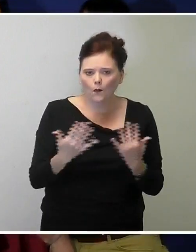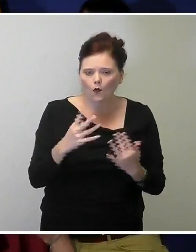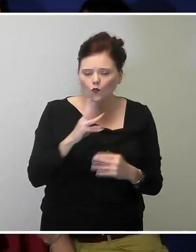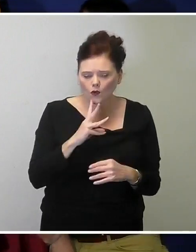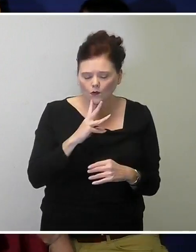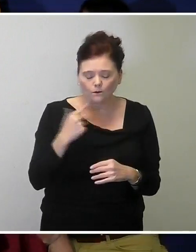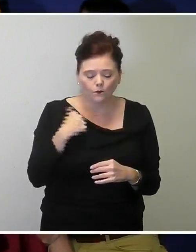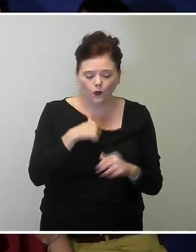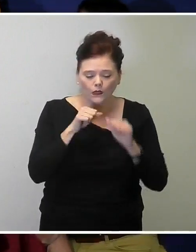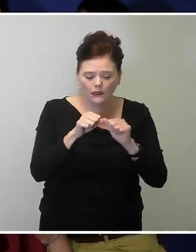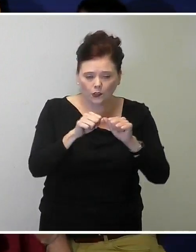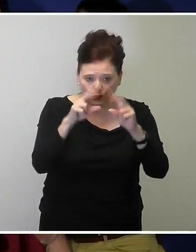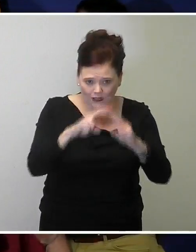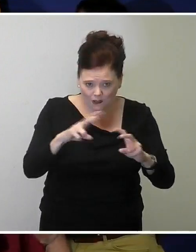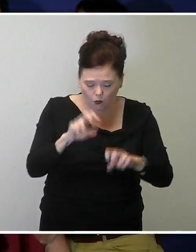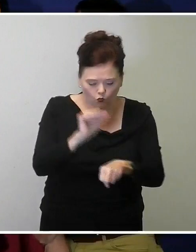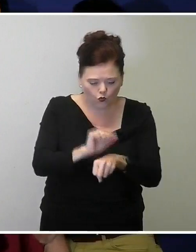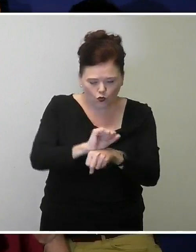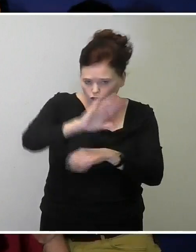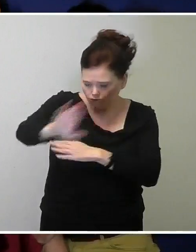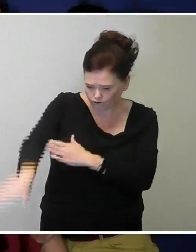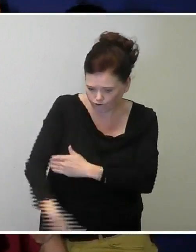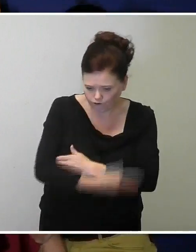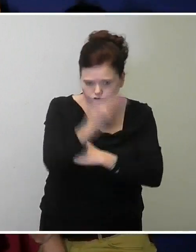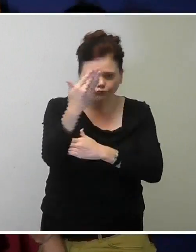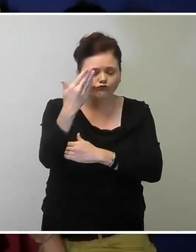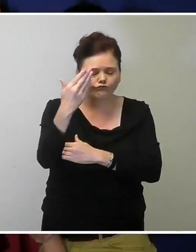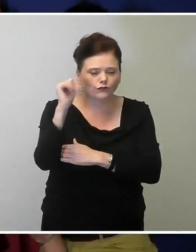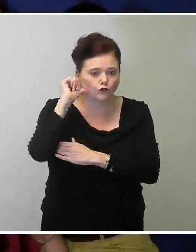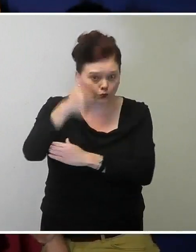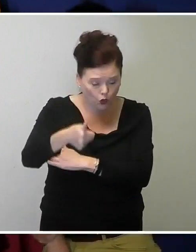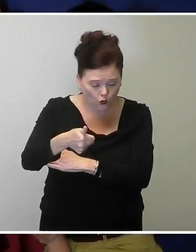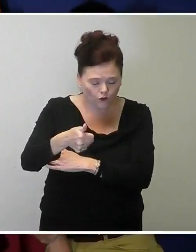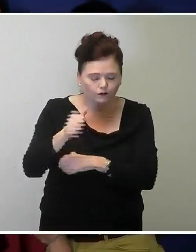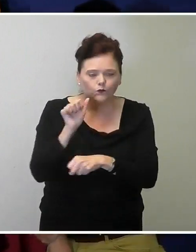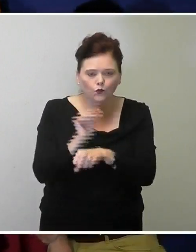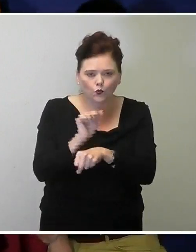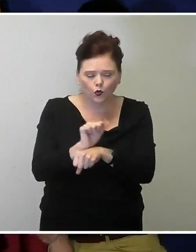HANCOCK COUNTY AND WILLOW GROVE WATER ASSOCIATION IN KOVINGTON COUNTY.